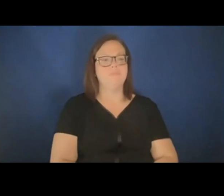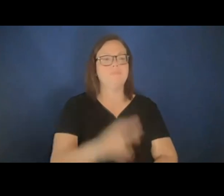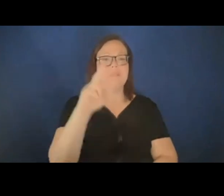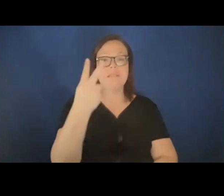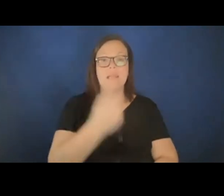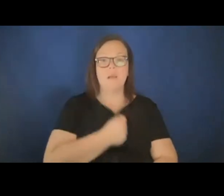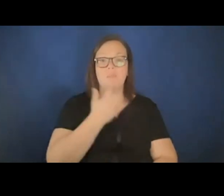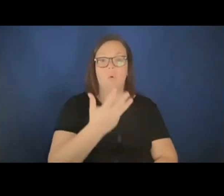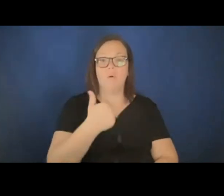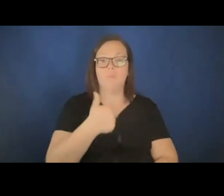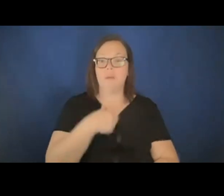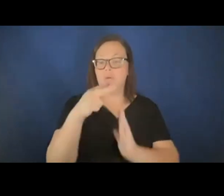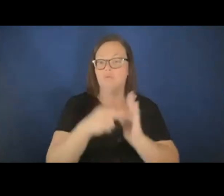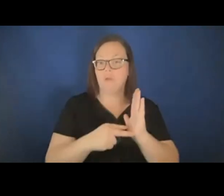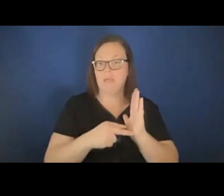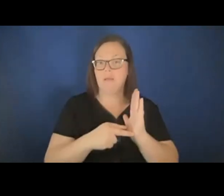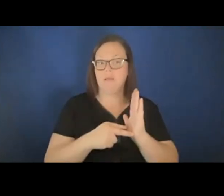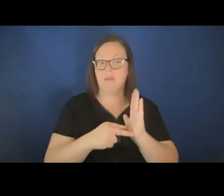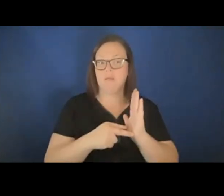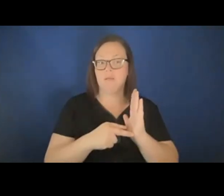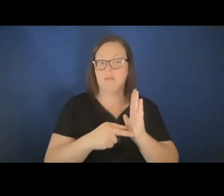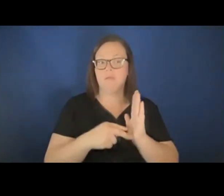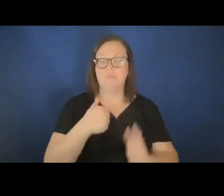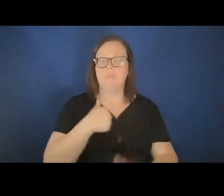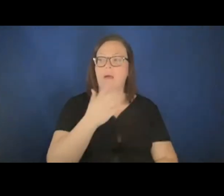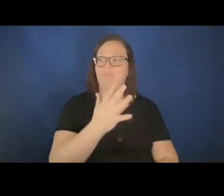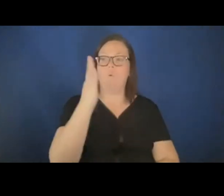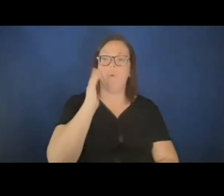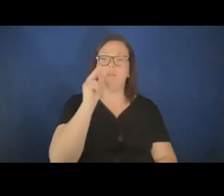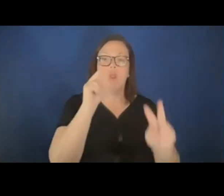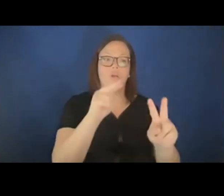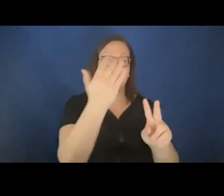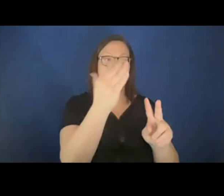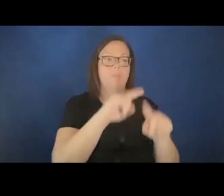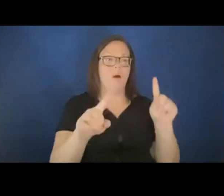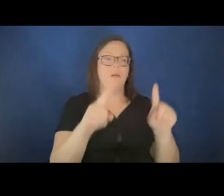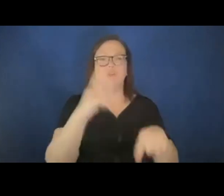I'm going to read is, "I Once Looked in A Mirror But Couldn’t See My Body" and this